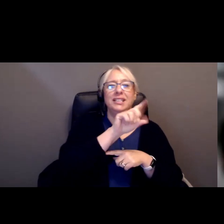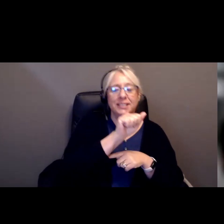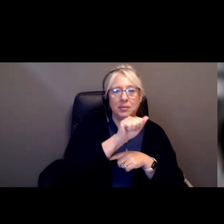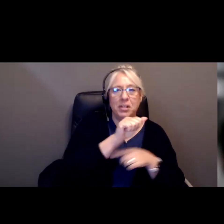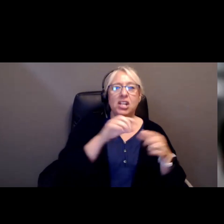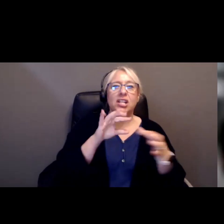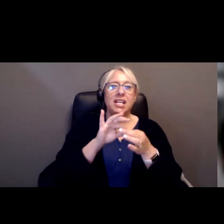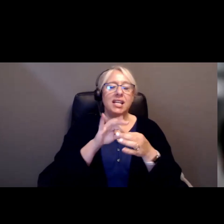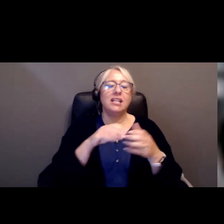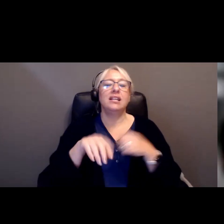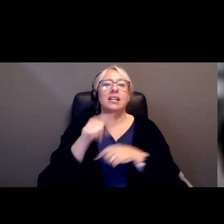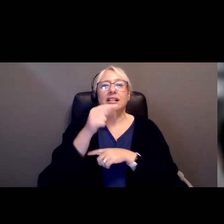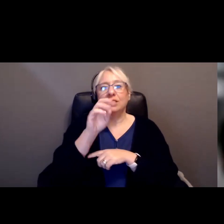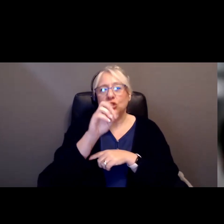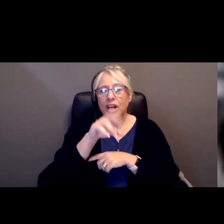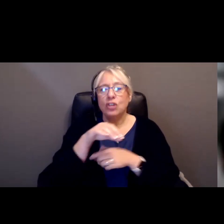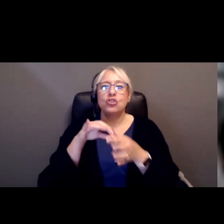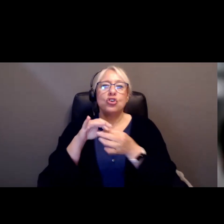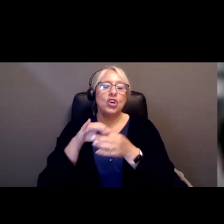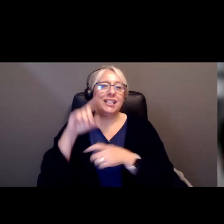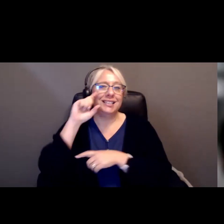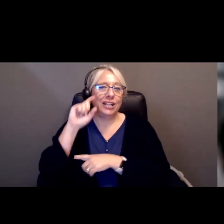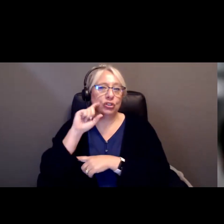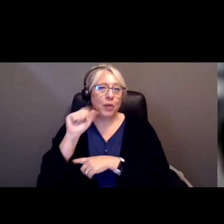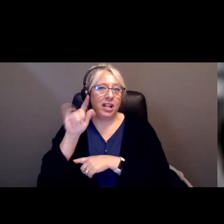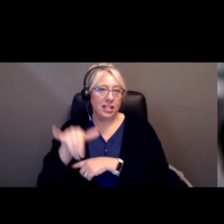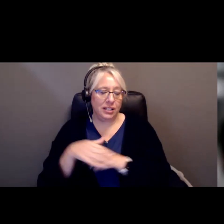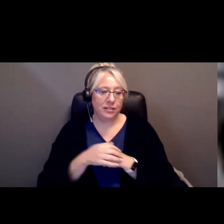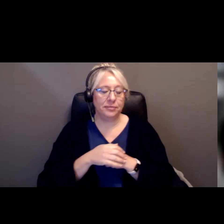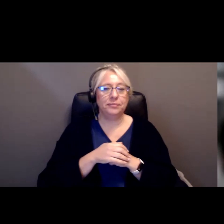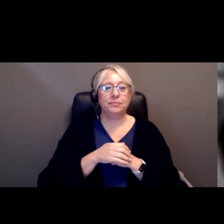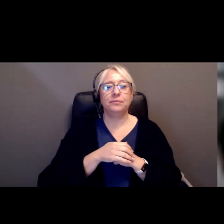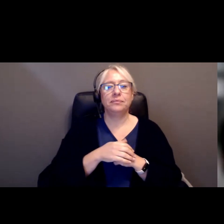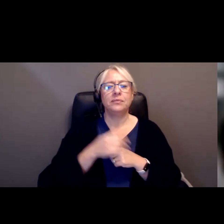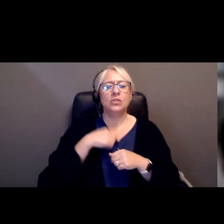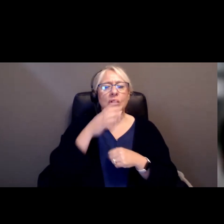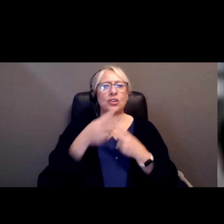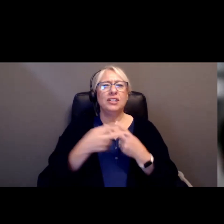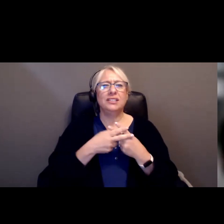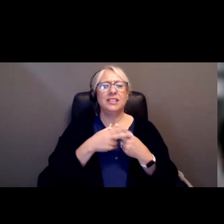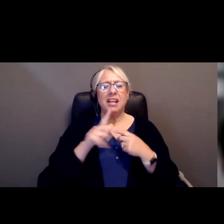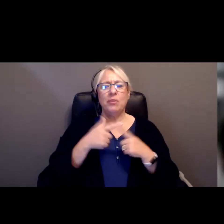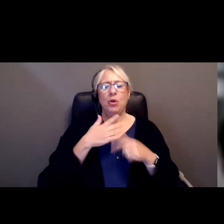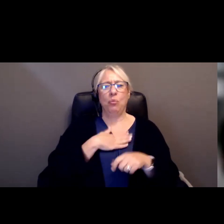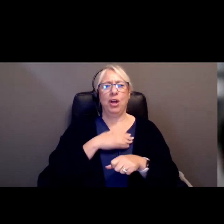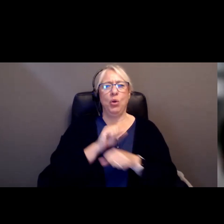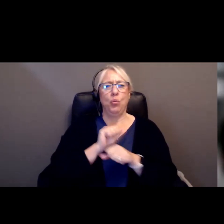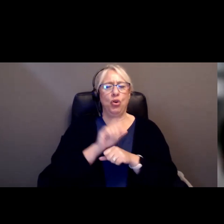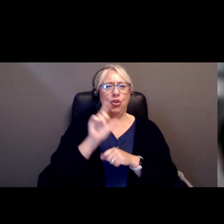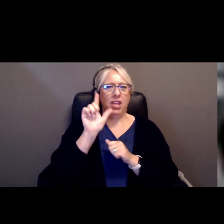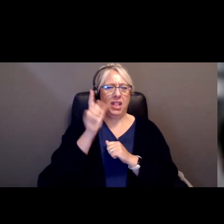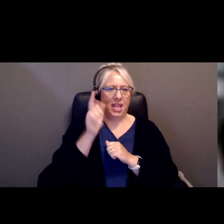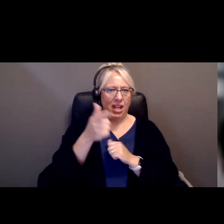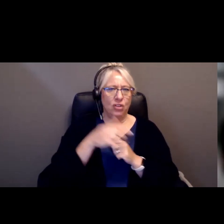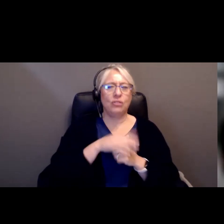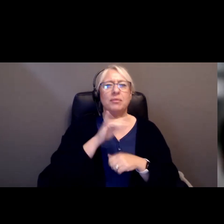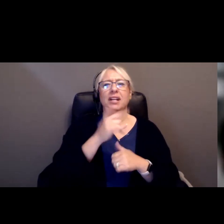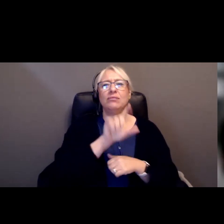sexuality. Maybe I'll save sort of a little bit about my work later and turn it over to Maggie.